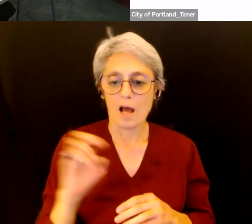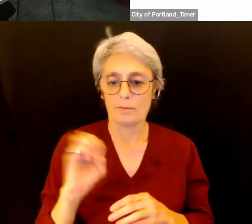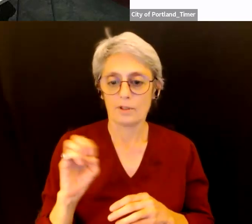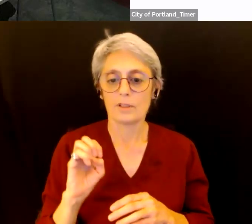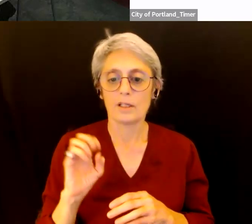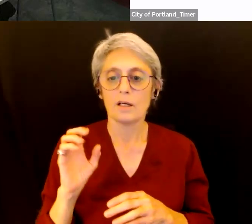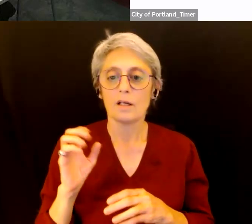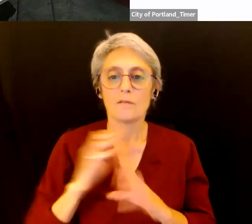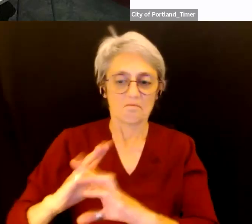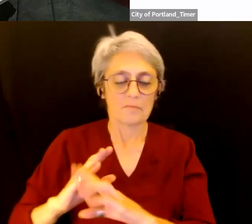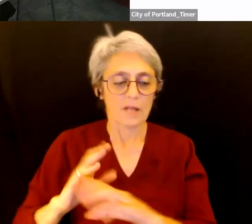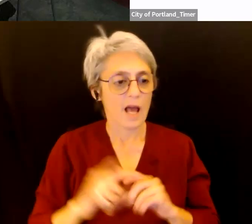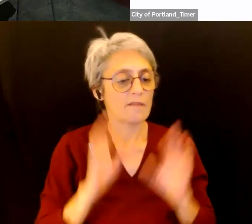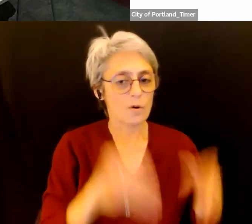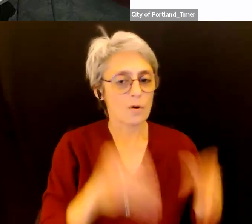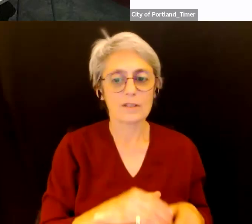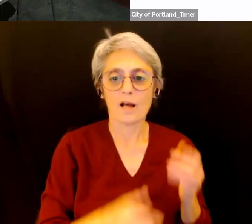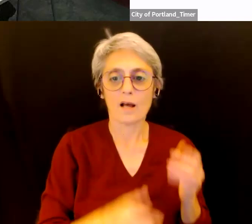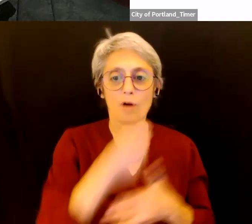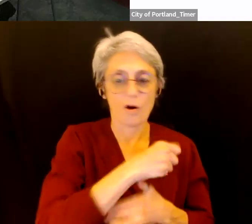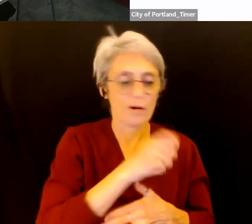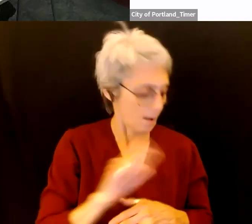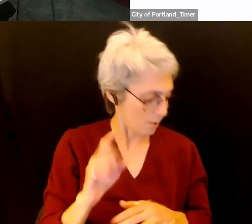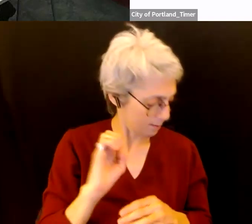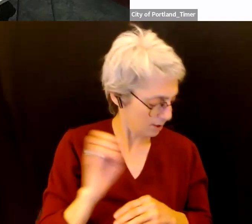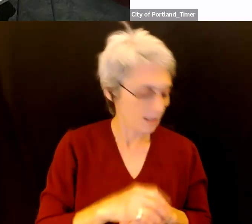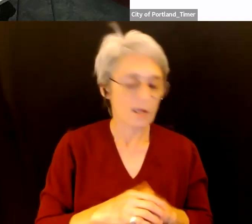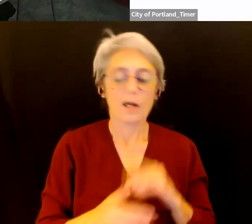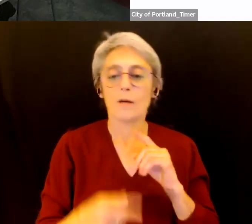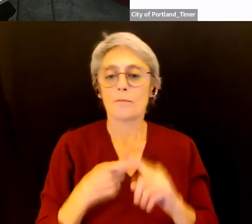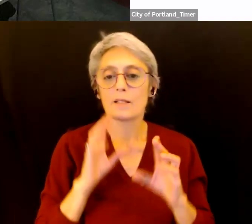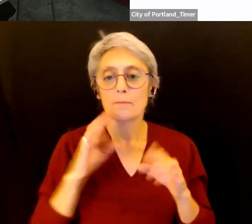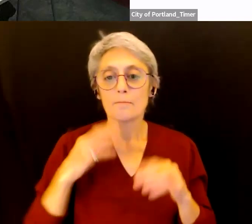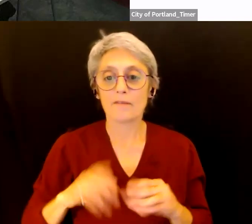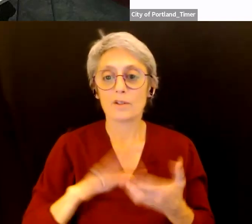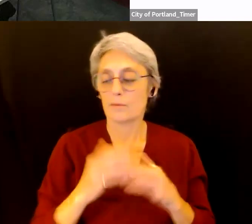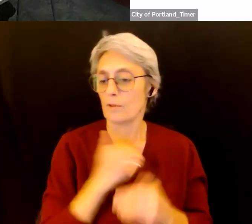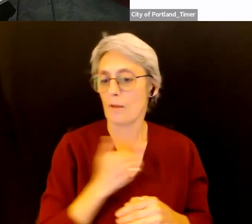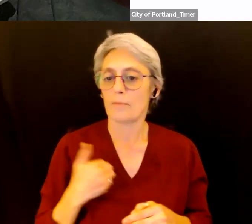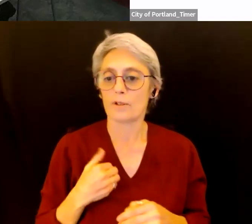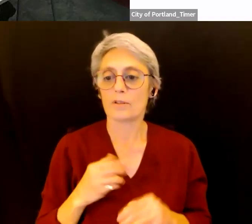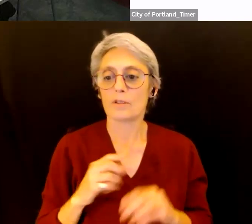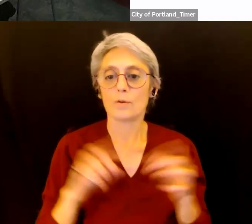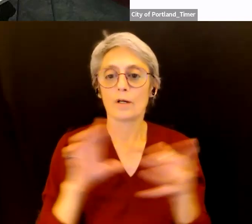More importantly, it directly benefits community members by connecting them to critical services such as shelter.